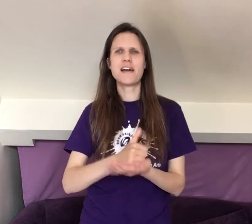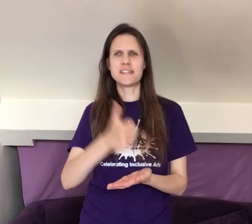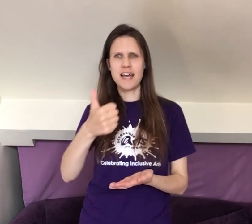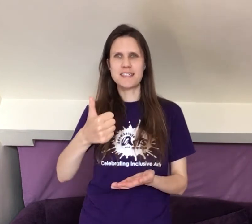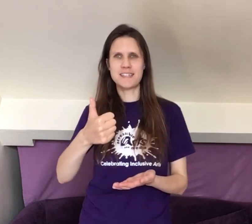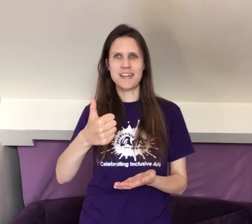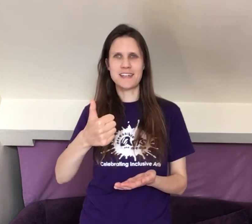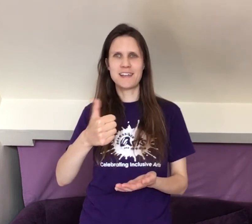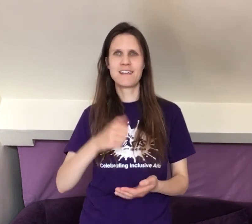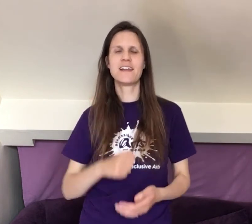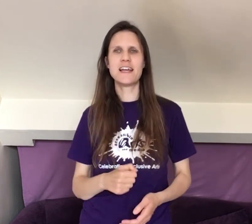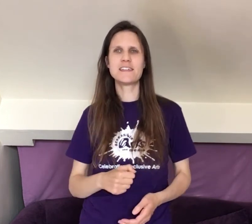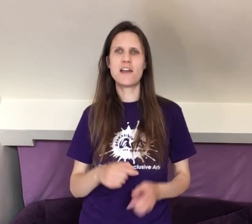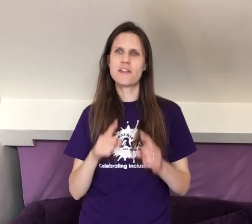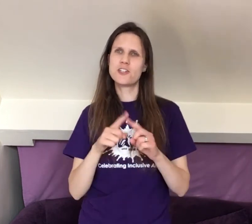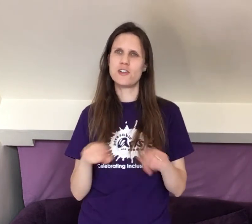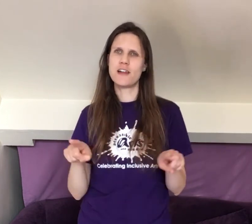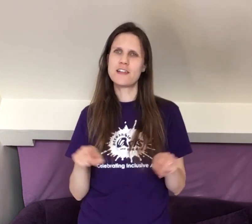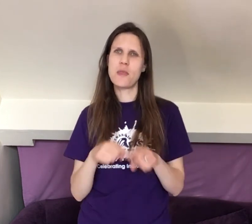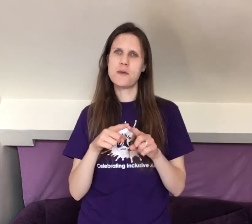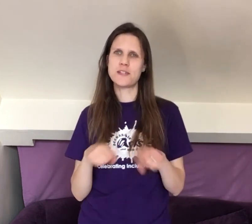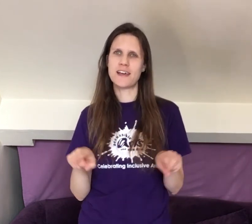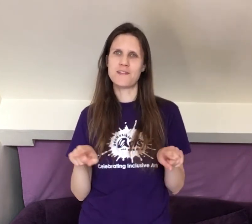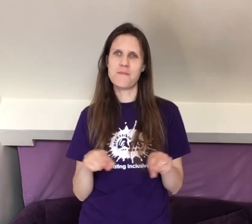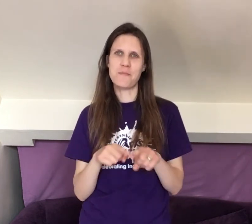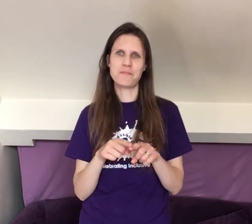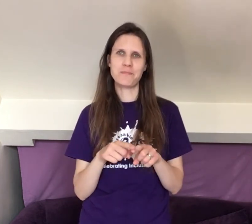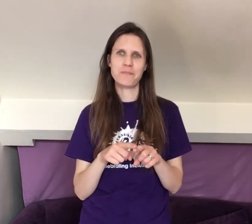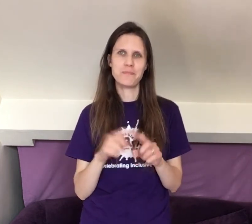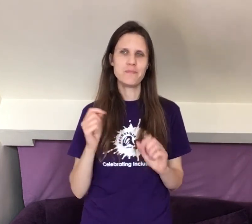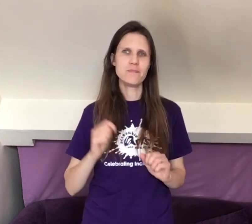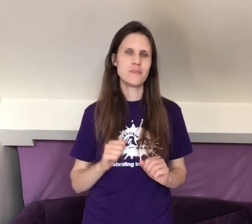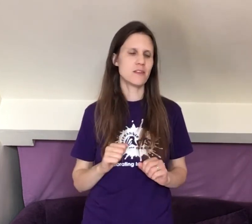Fantastic! Let’s learn the tune, let’s learn the music.